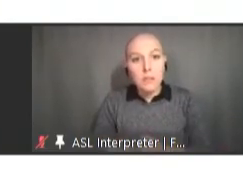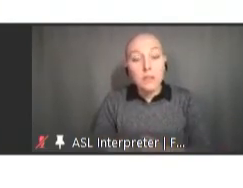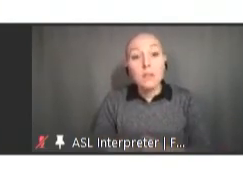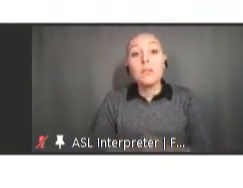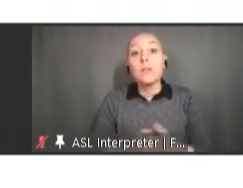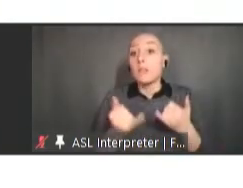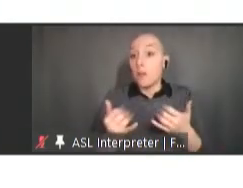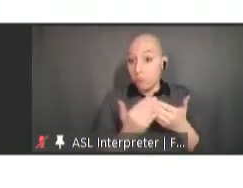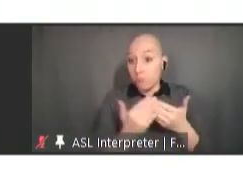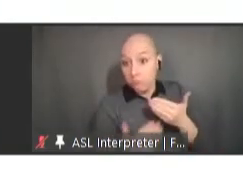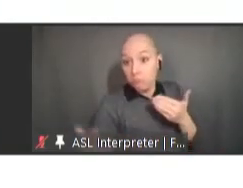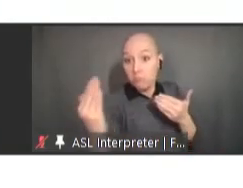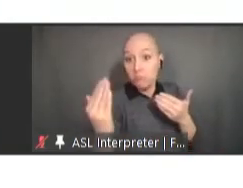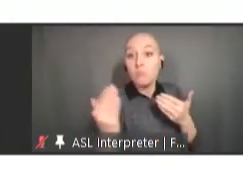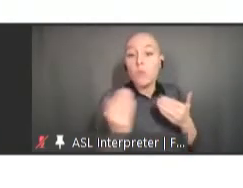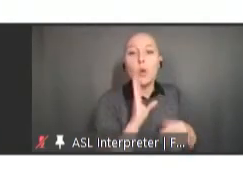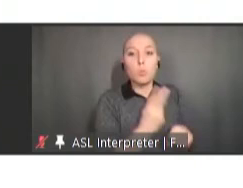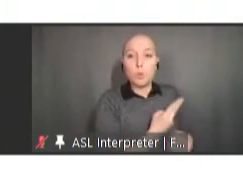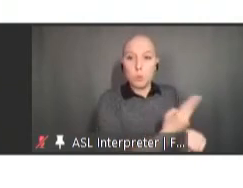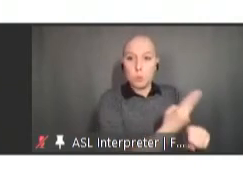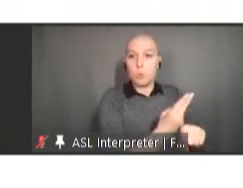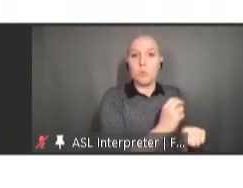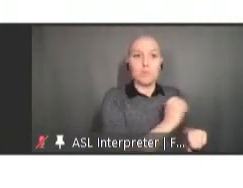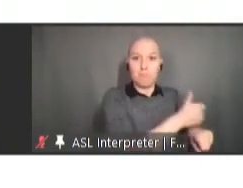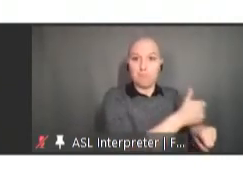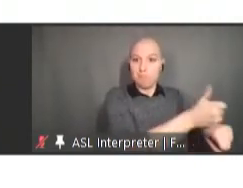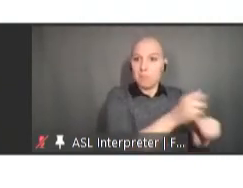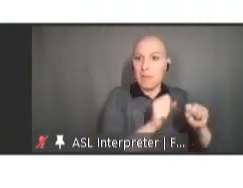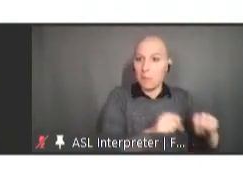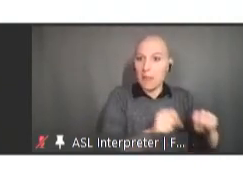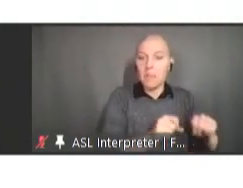capabilities that we established to develop correlates of protection for other vaccines